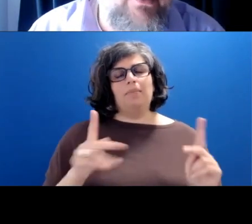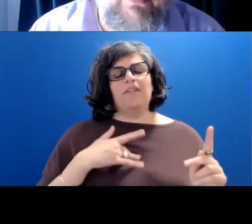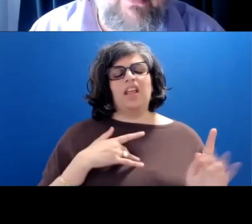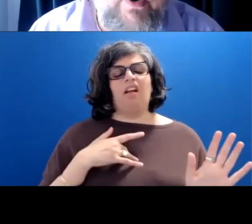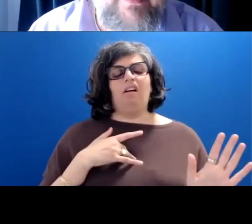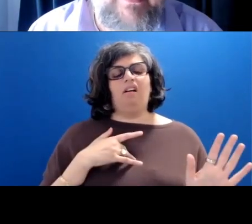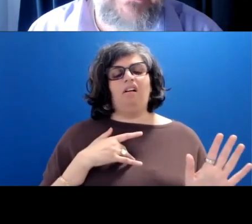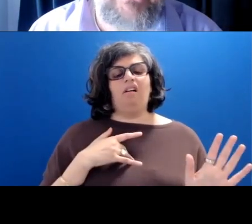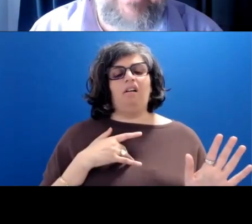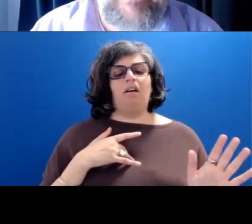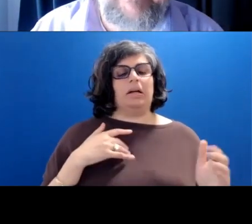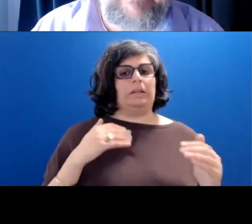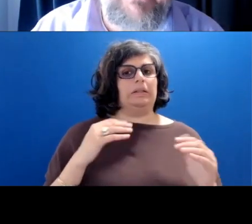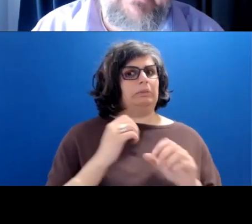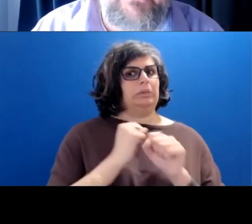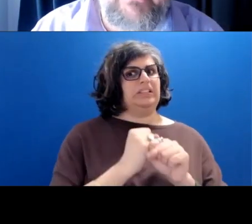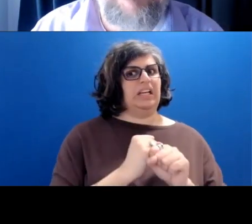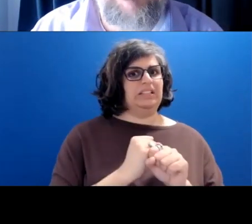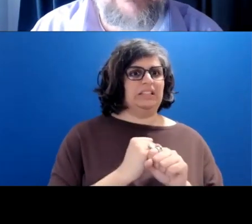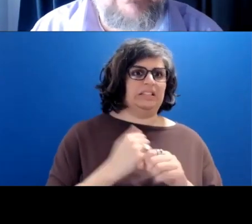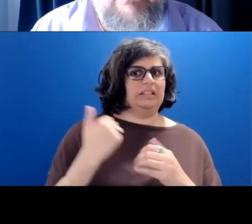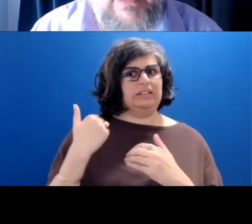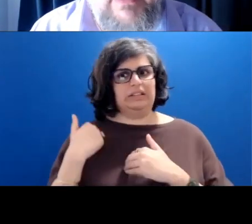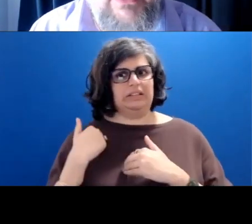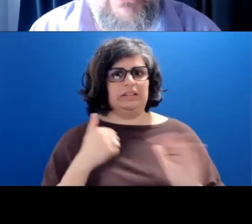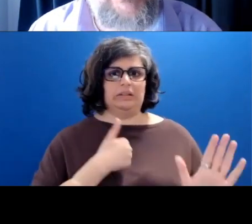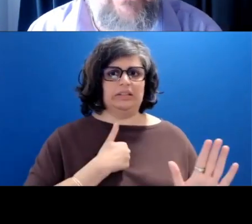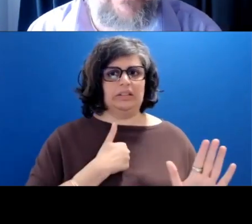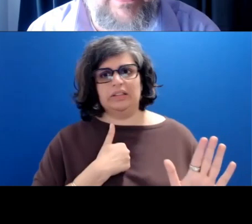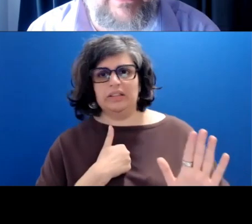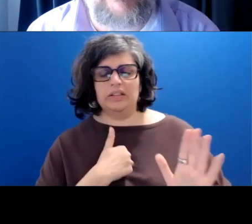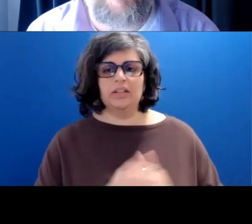You know, while we wanna make sure that people, you know, do feel protected,